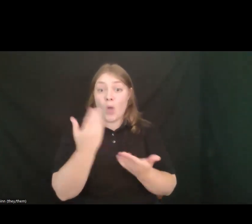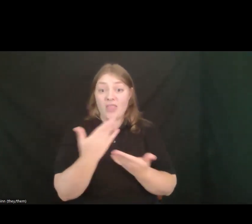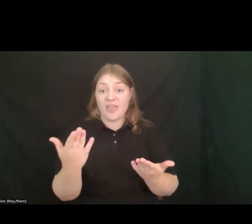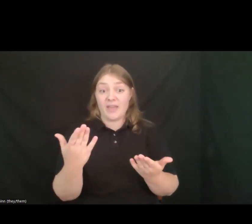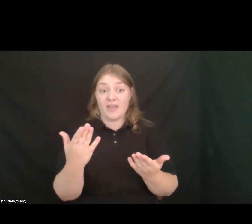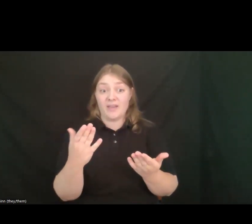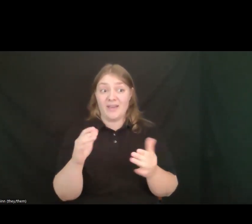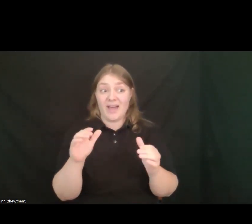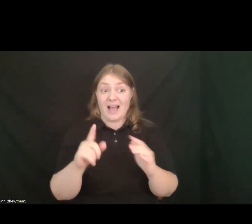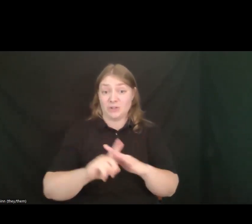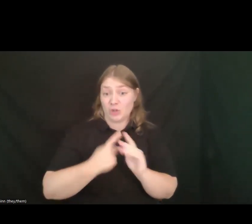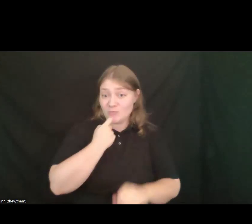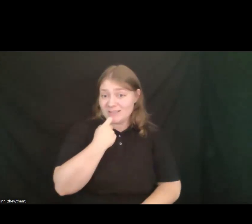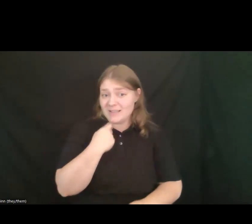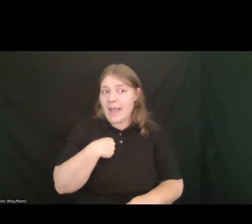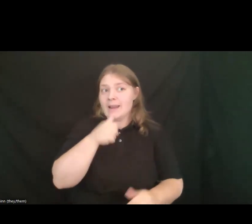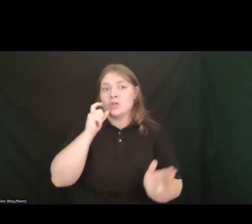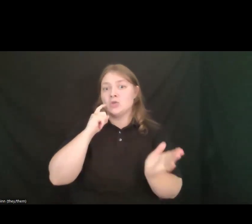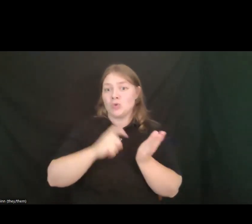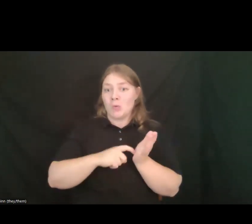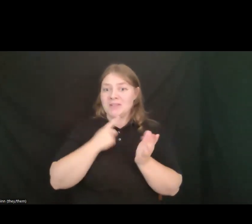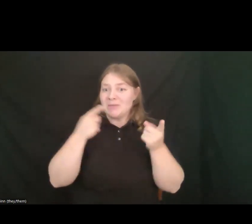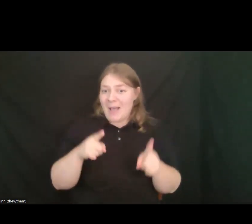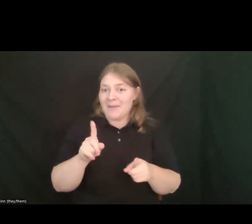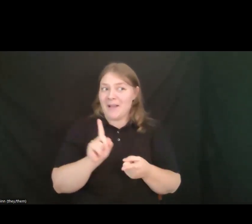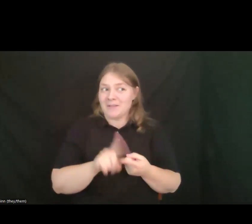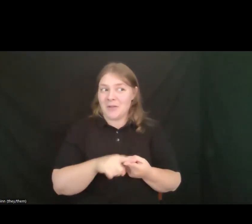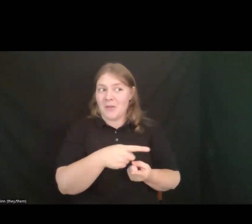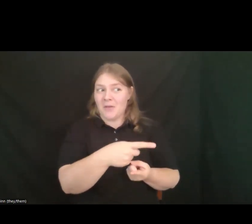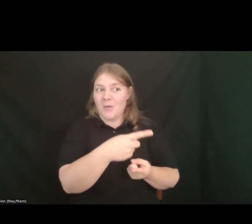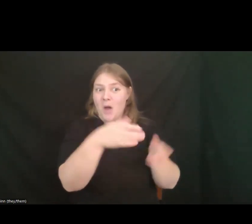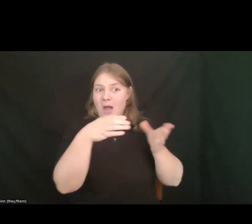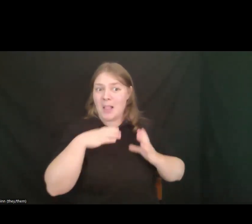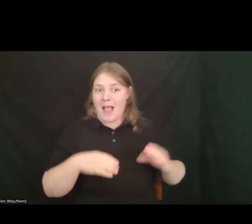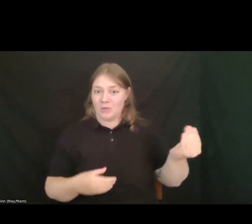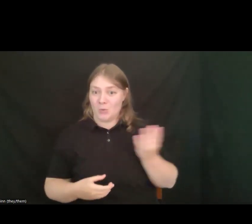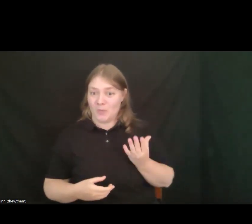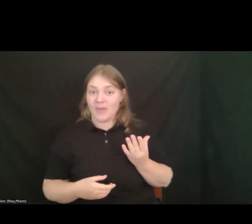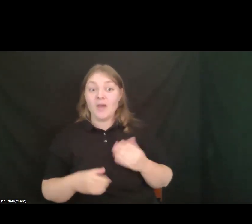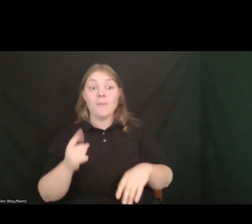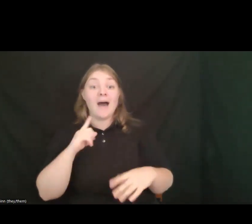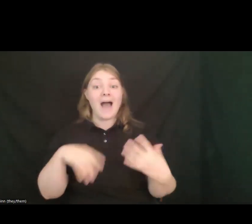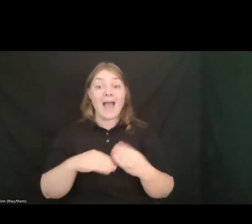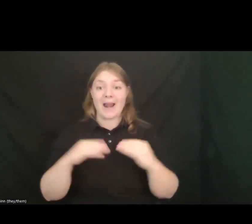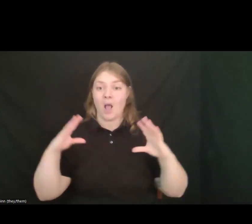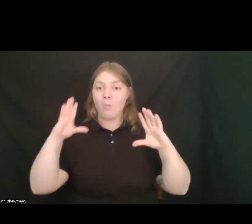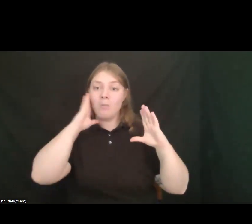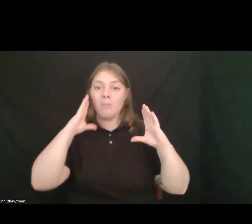was happening until so client shared this with me um but I added multiple pillows to my couch